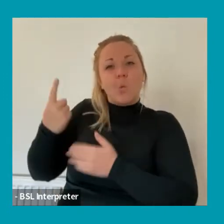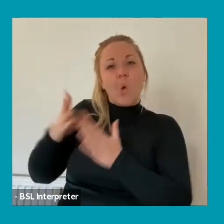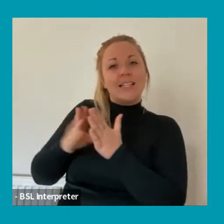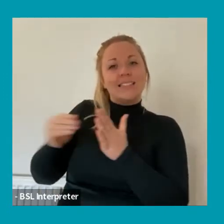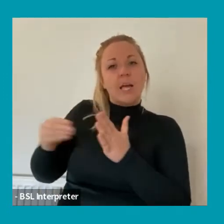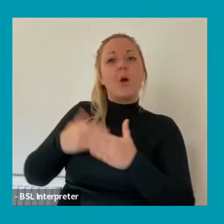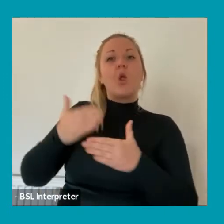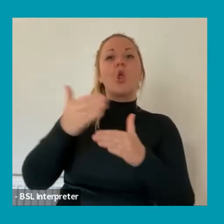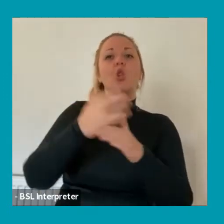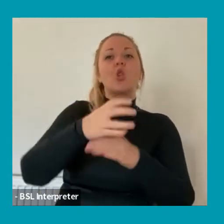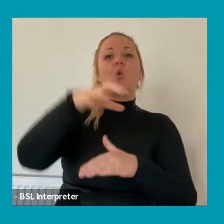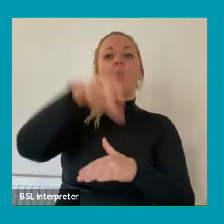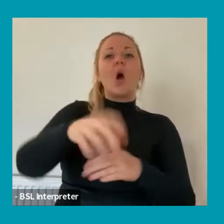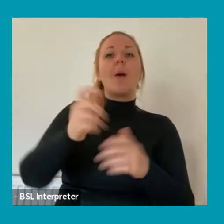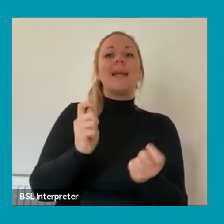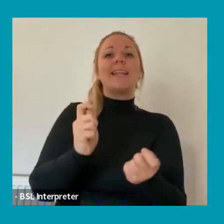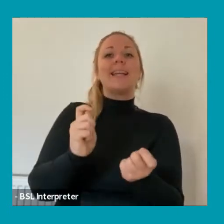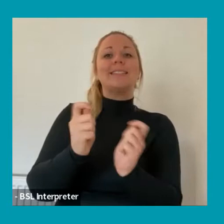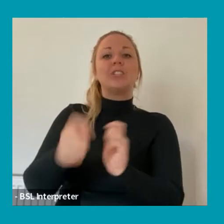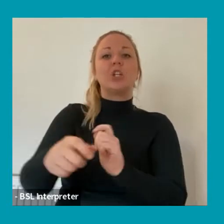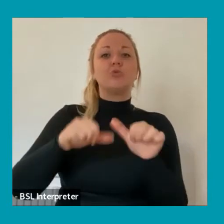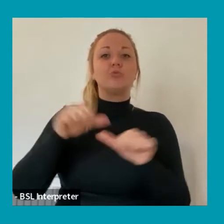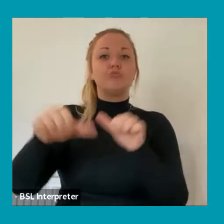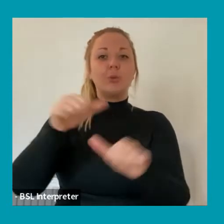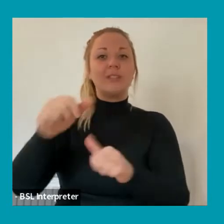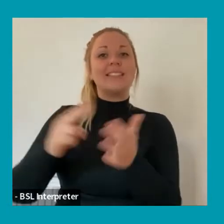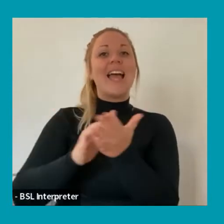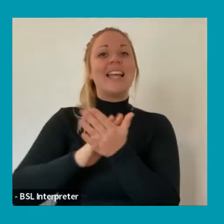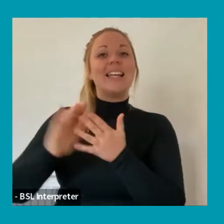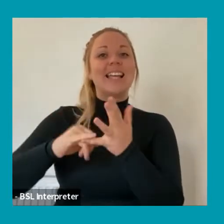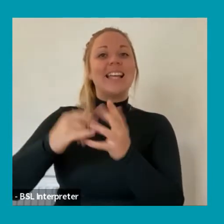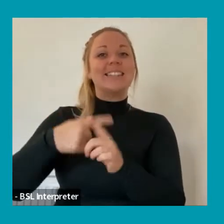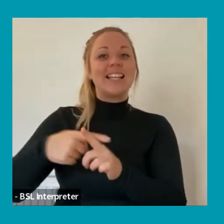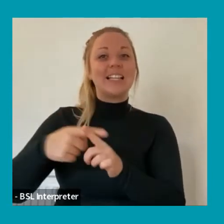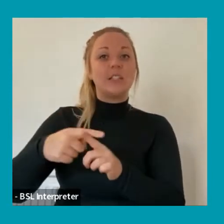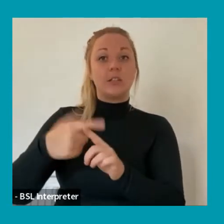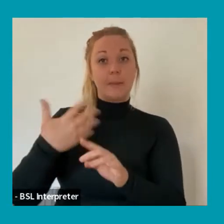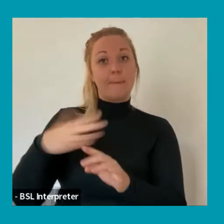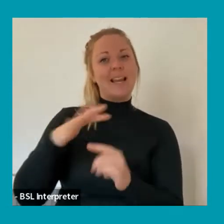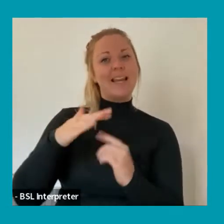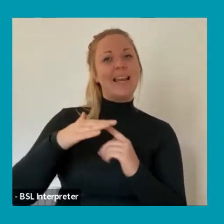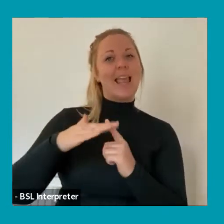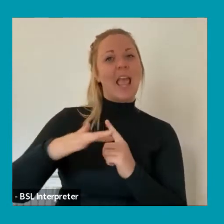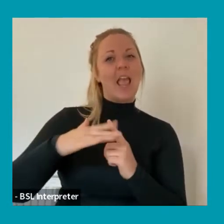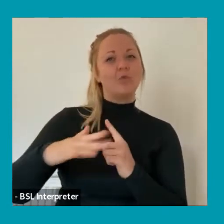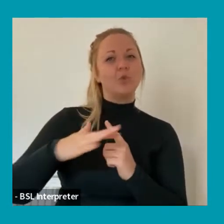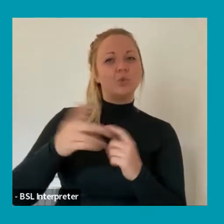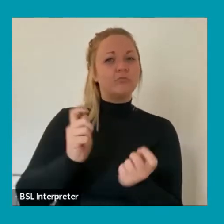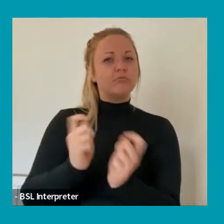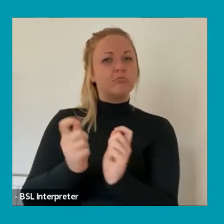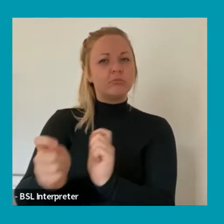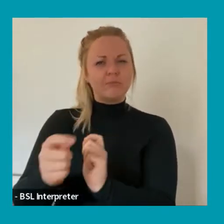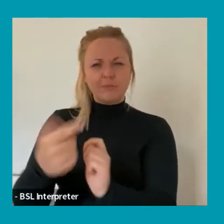NHS England And how that had been influenced and changed. Can you just remind us of that story. Sure.